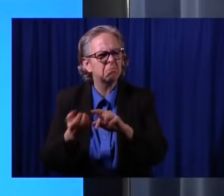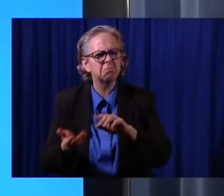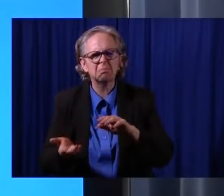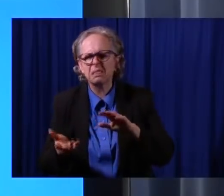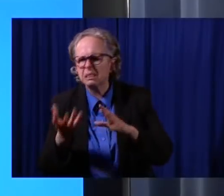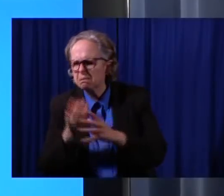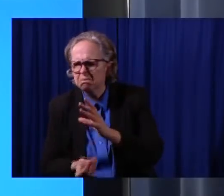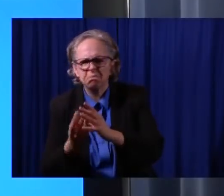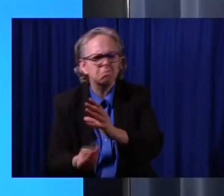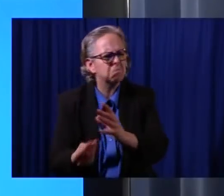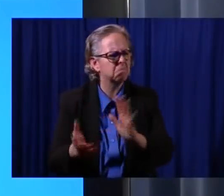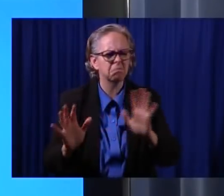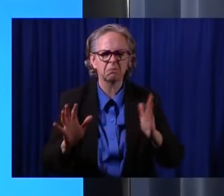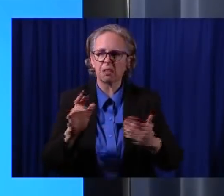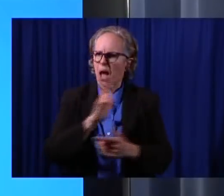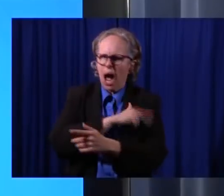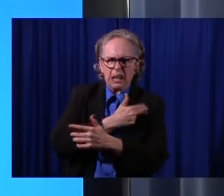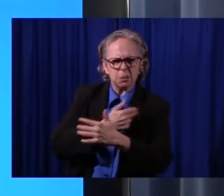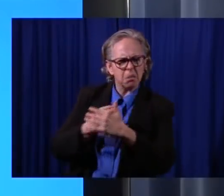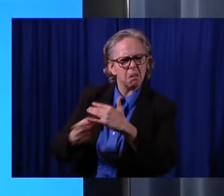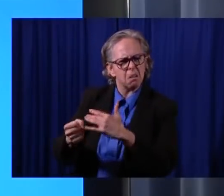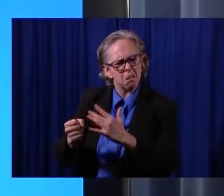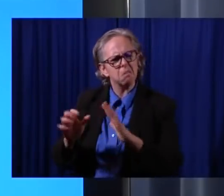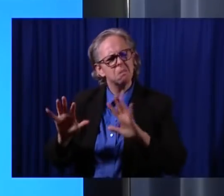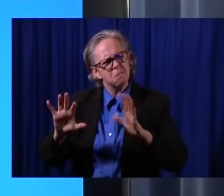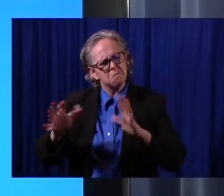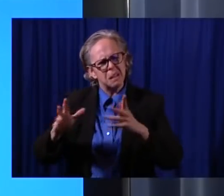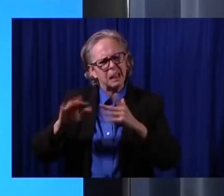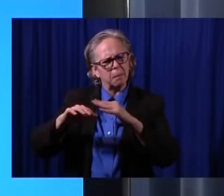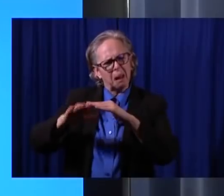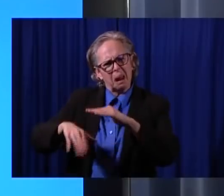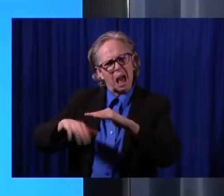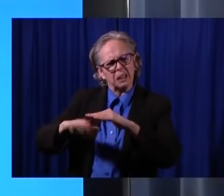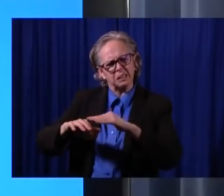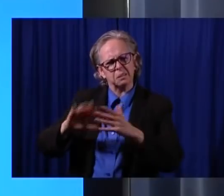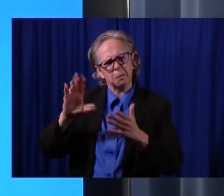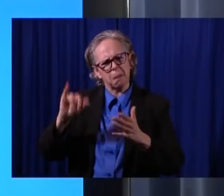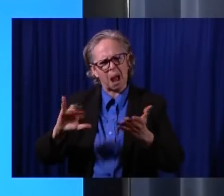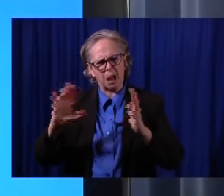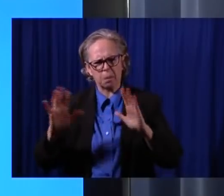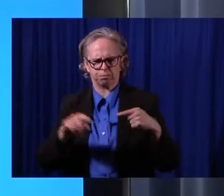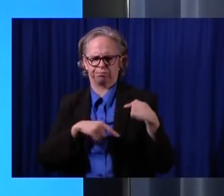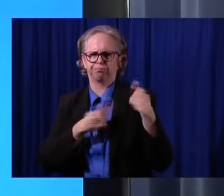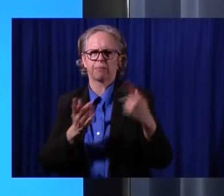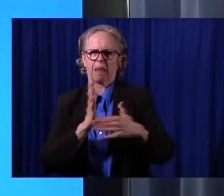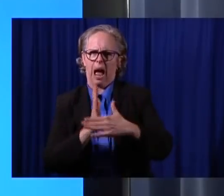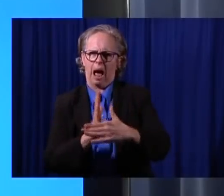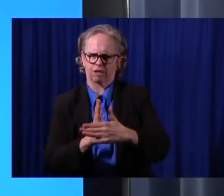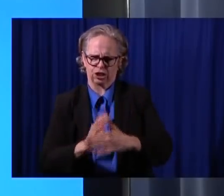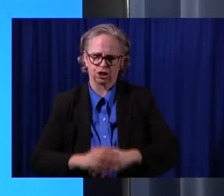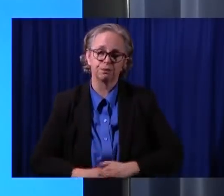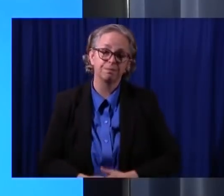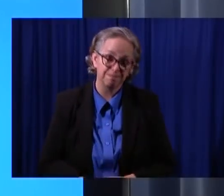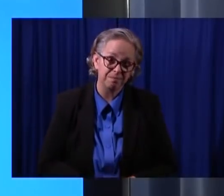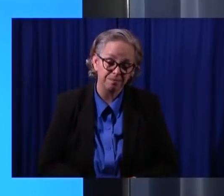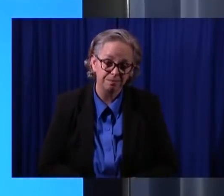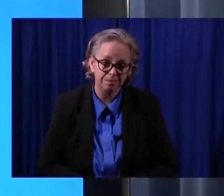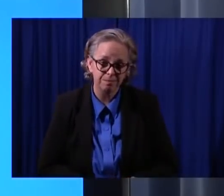IF YOU LOOK AT THE CASES THEY ARE PRETTY MUCH SPOT ON FOR WHAT THEY'VE DONE ON AVERAGE